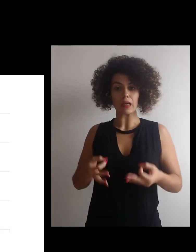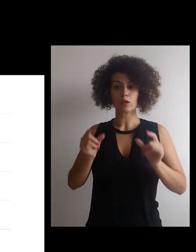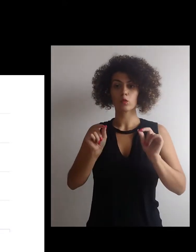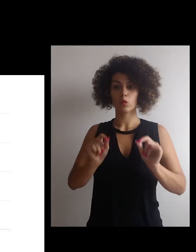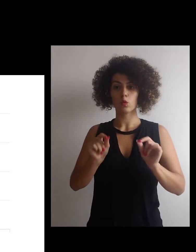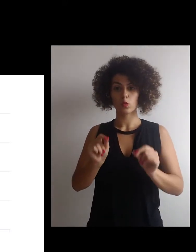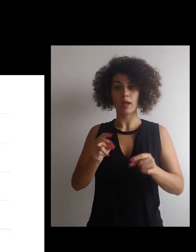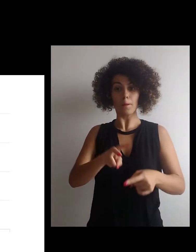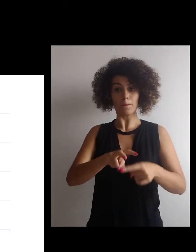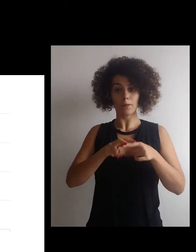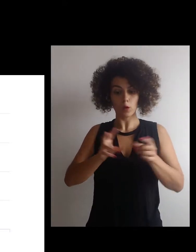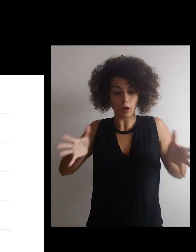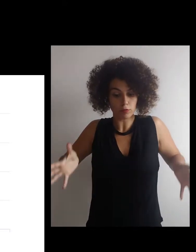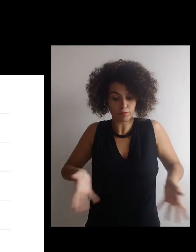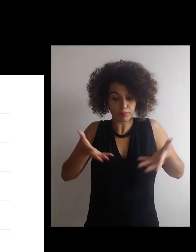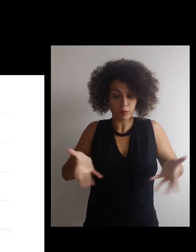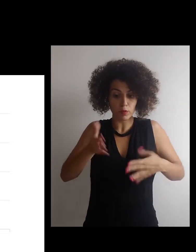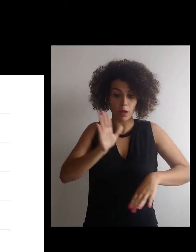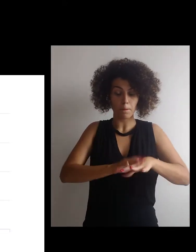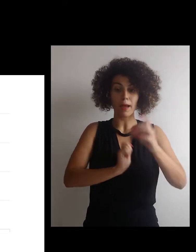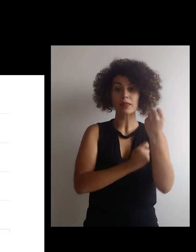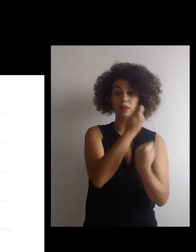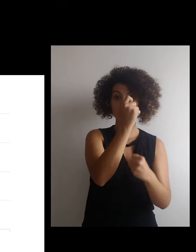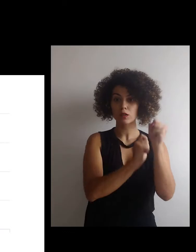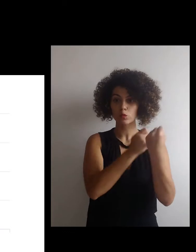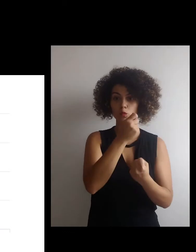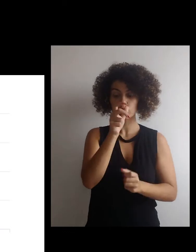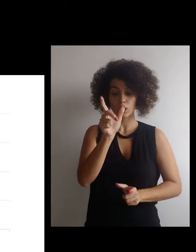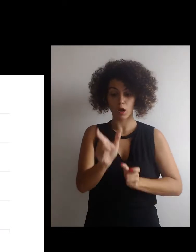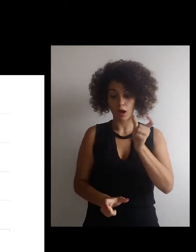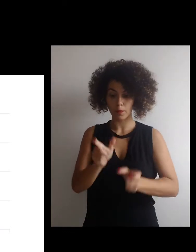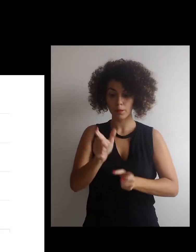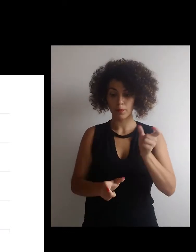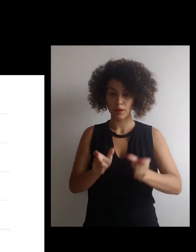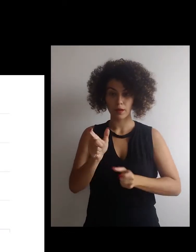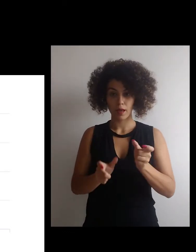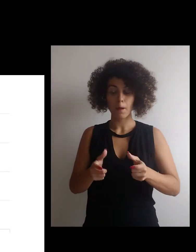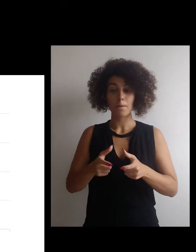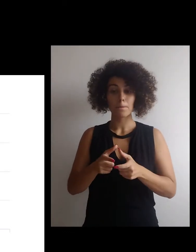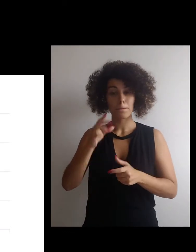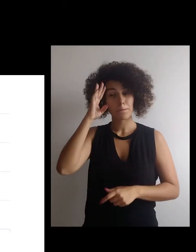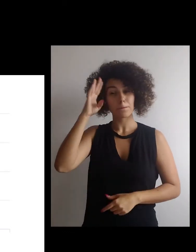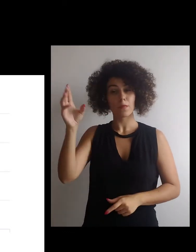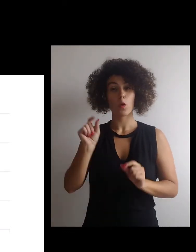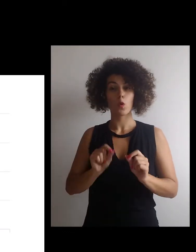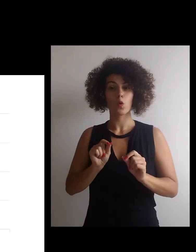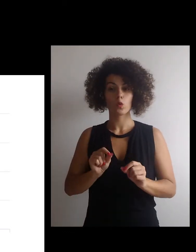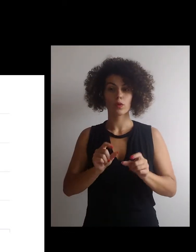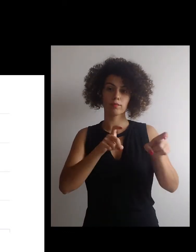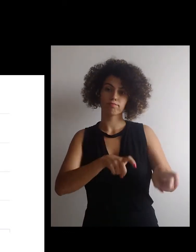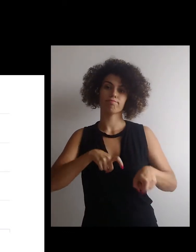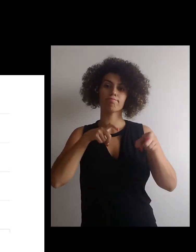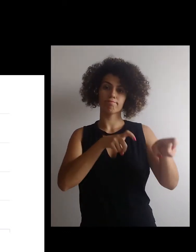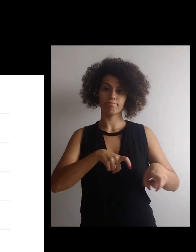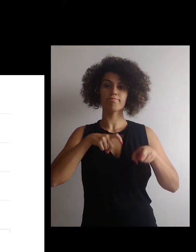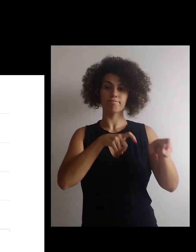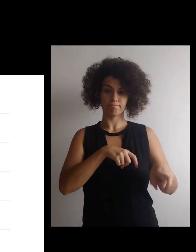that despite the incentive to industrialization, the population in that period was mostly rural.